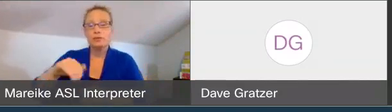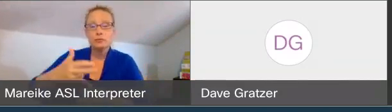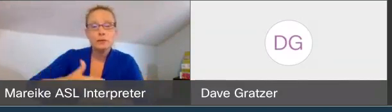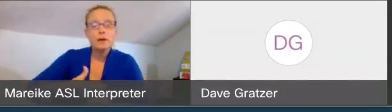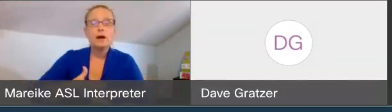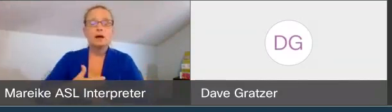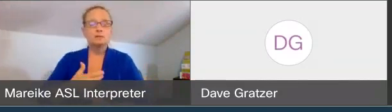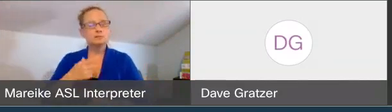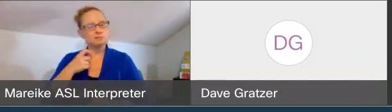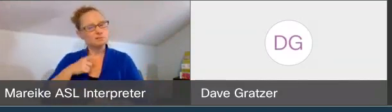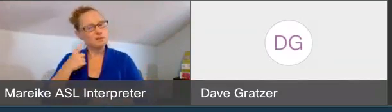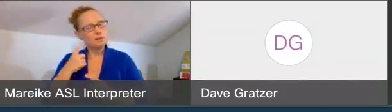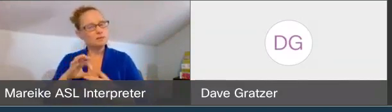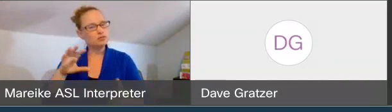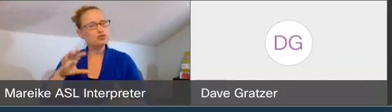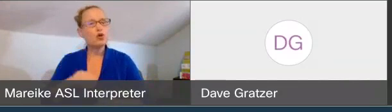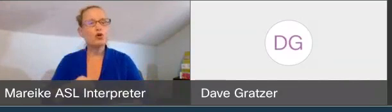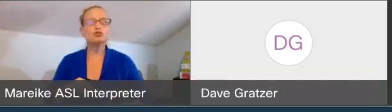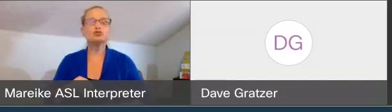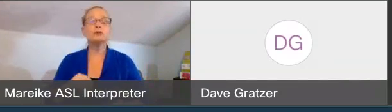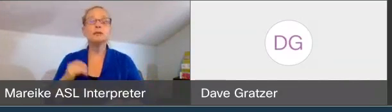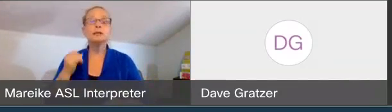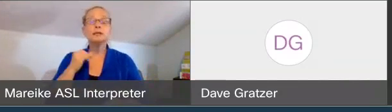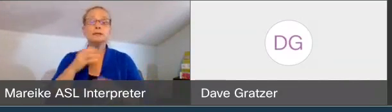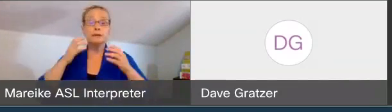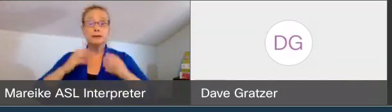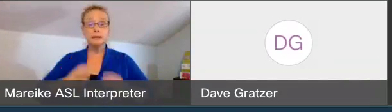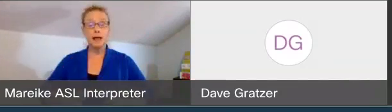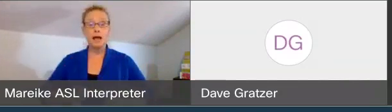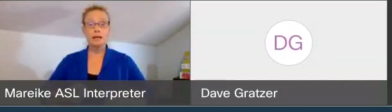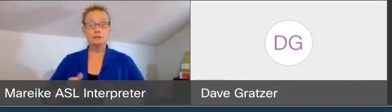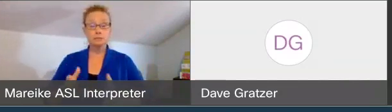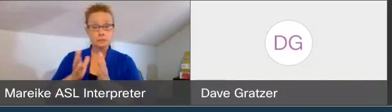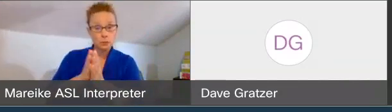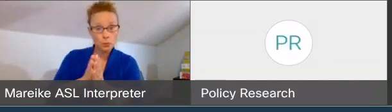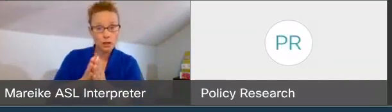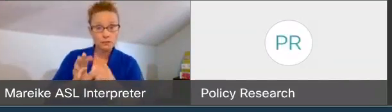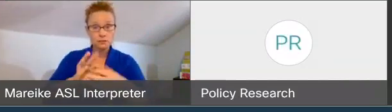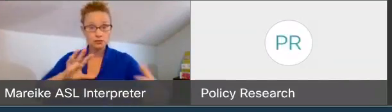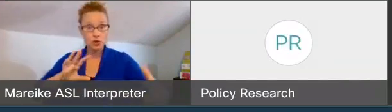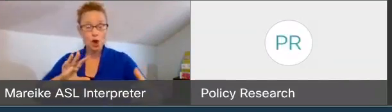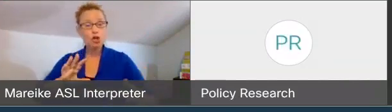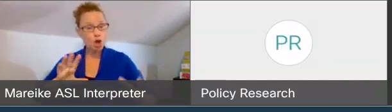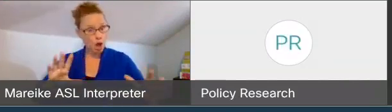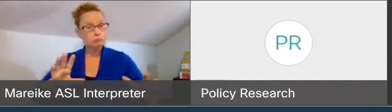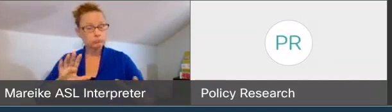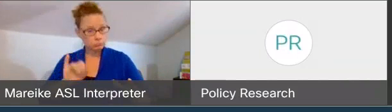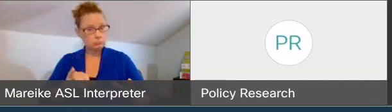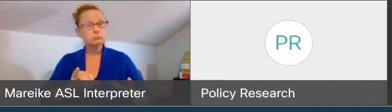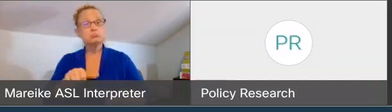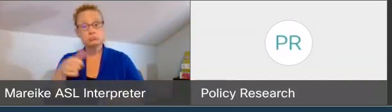discharge. If the client is requesting discharge, that's also a situation where we would consider it